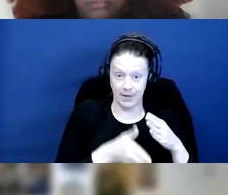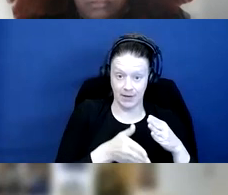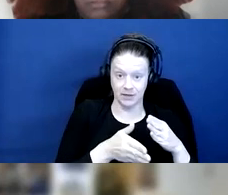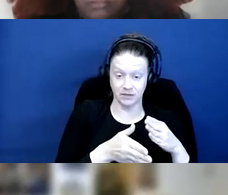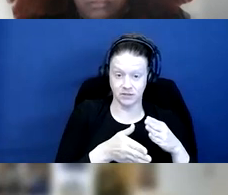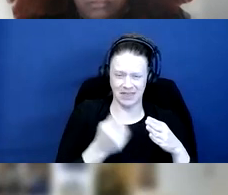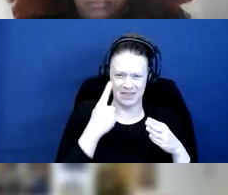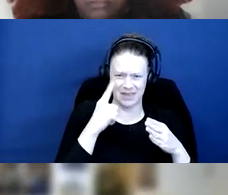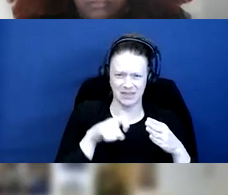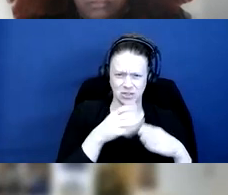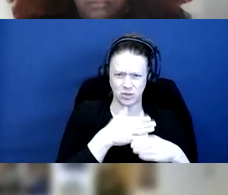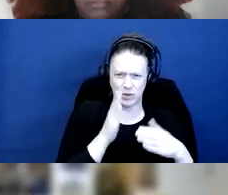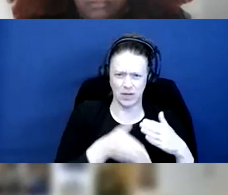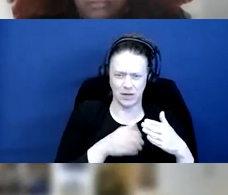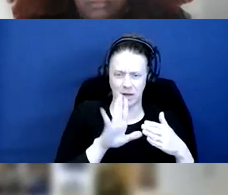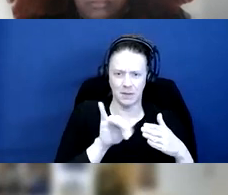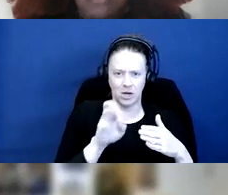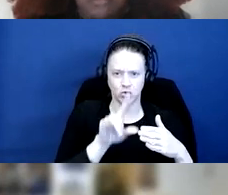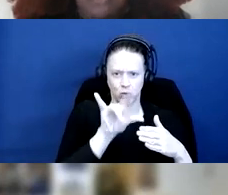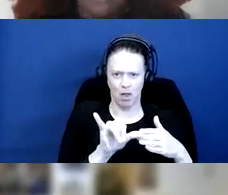I think it has to end by July at the latest.